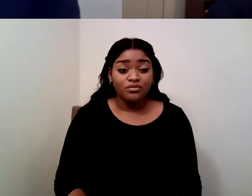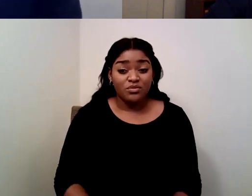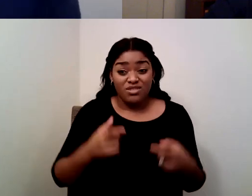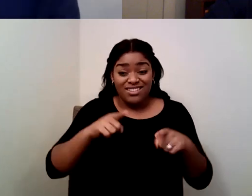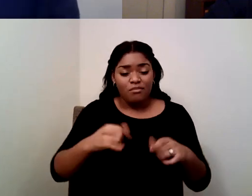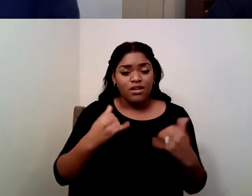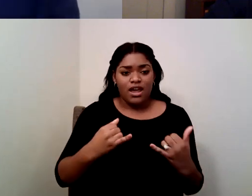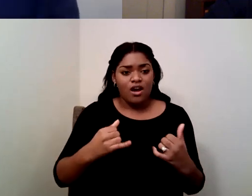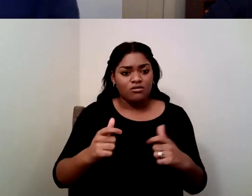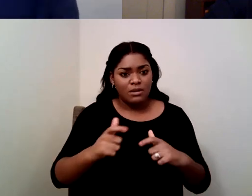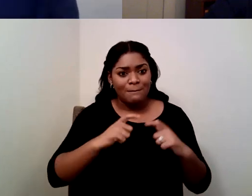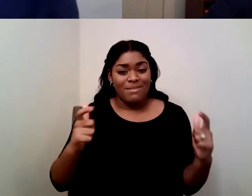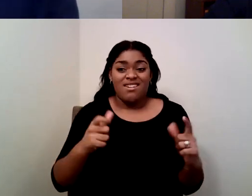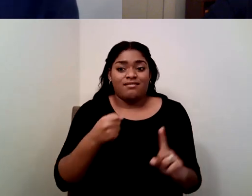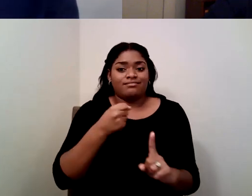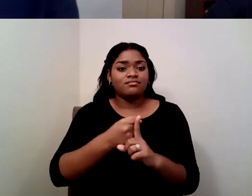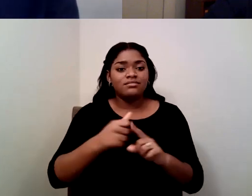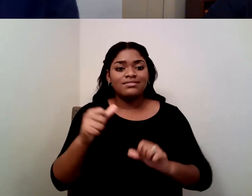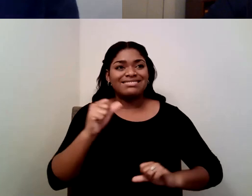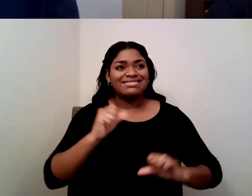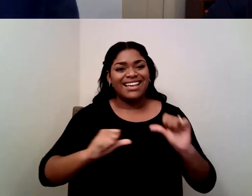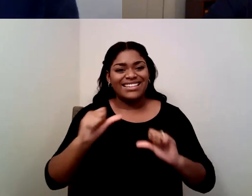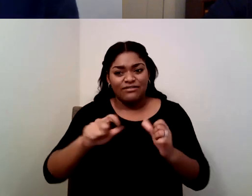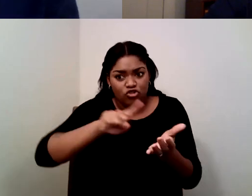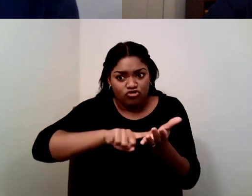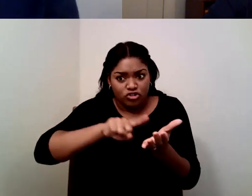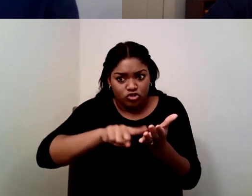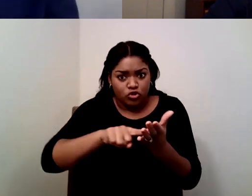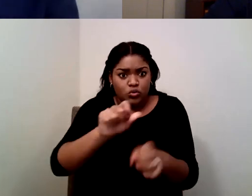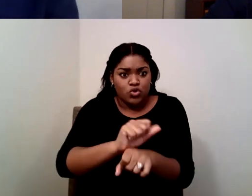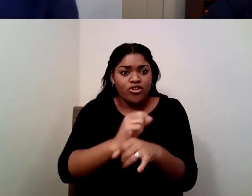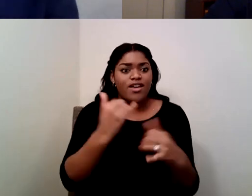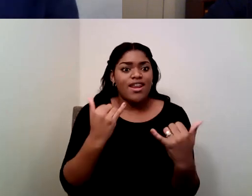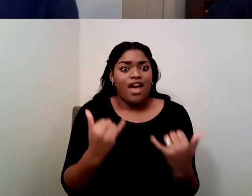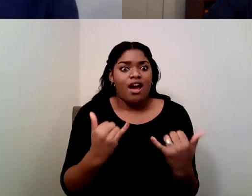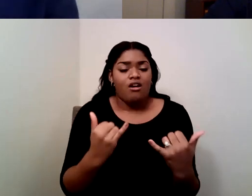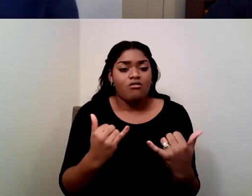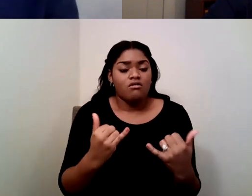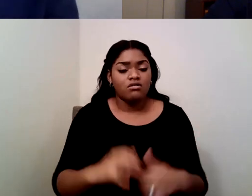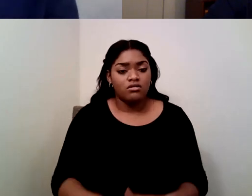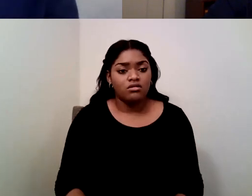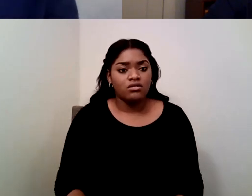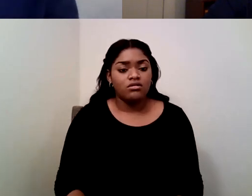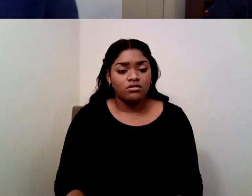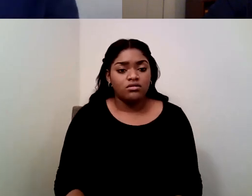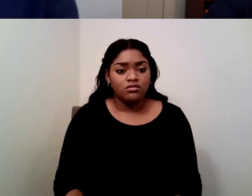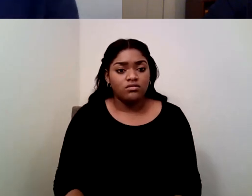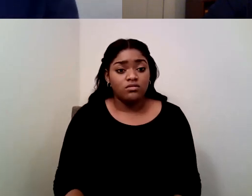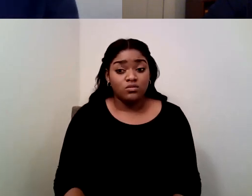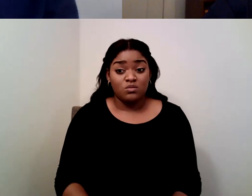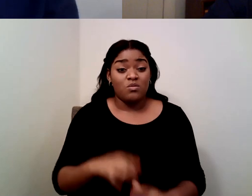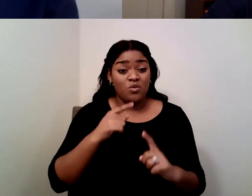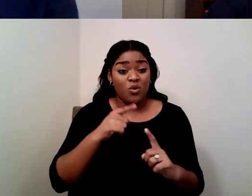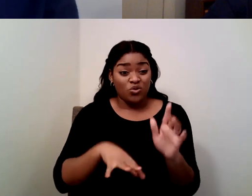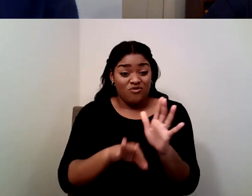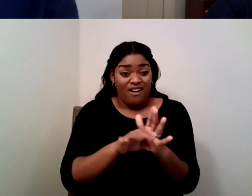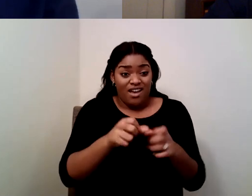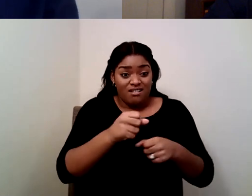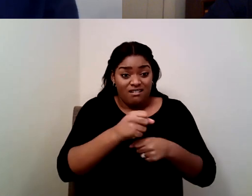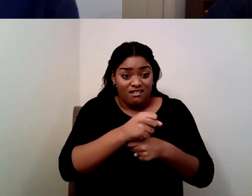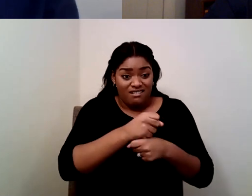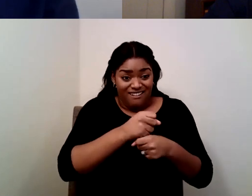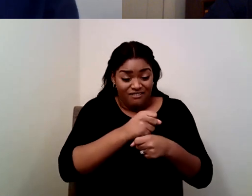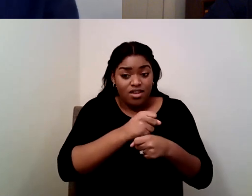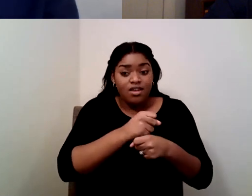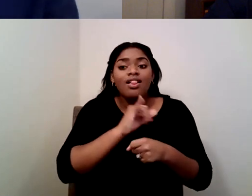significant scientific research work is to find coffee that is resistant